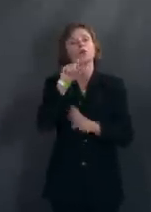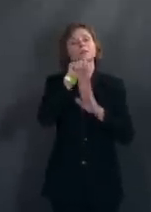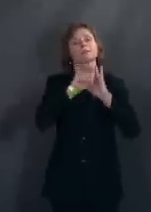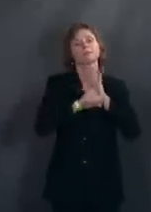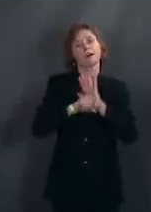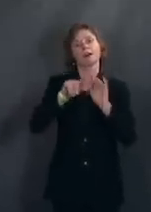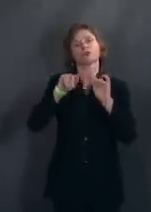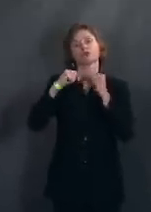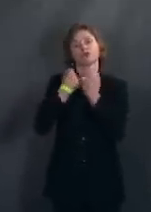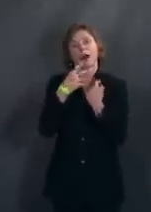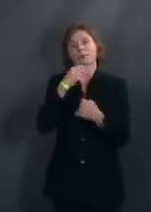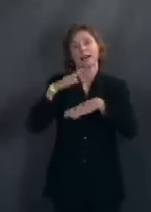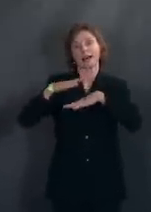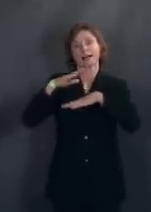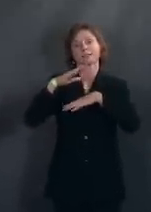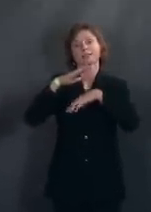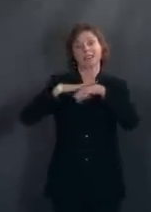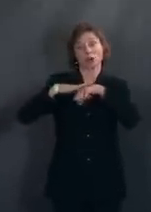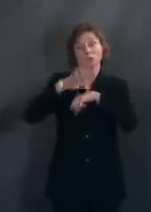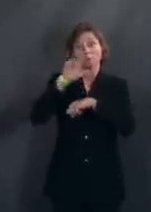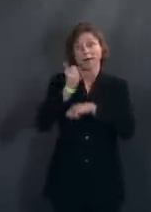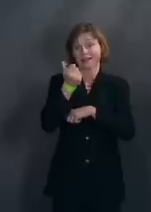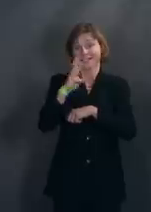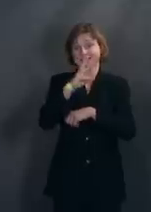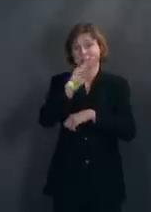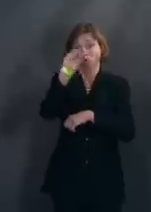Today, we are further increasing that weekly allocation